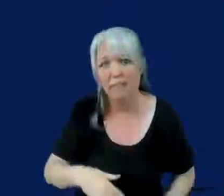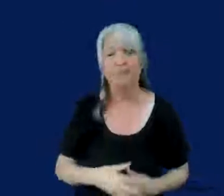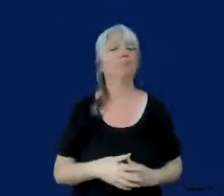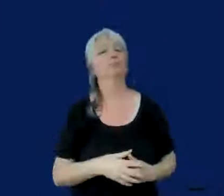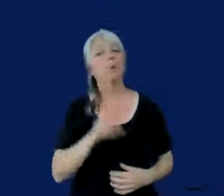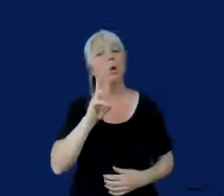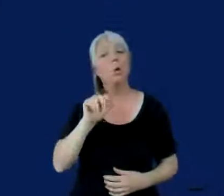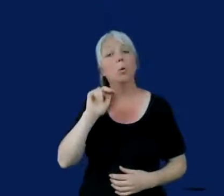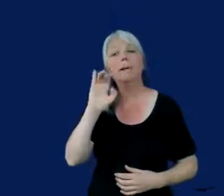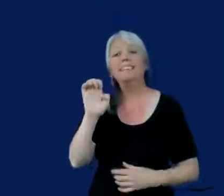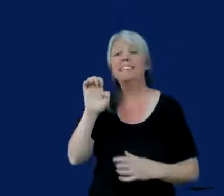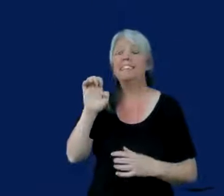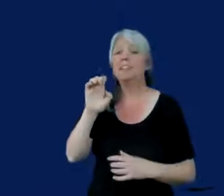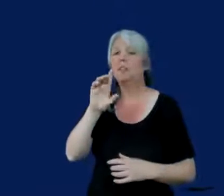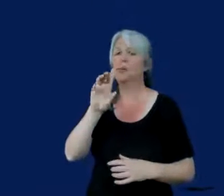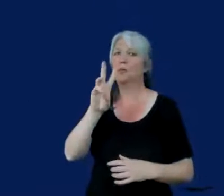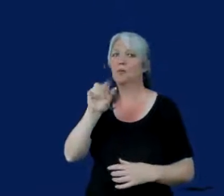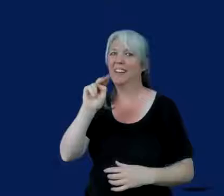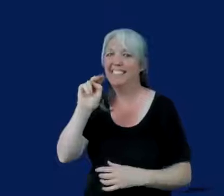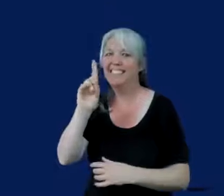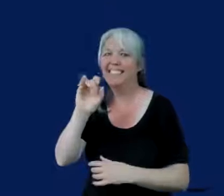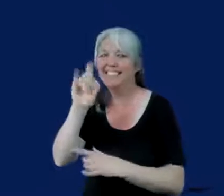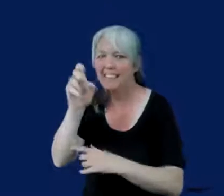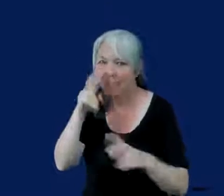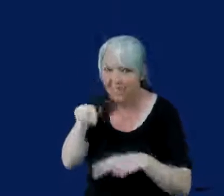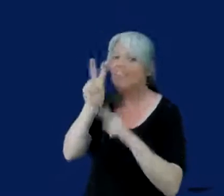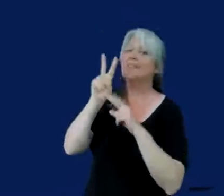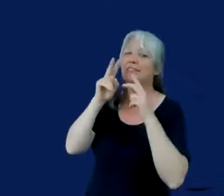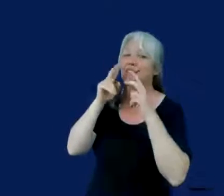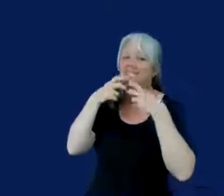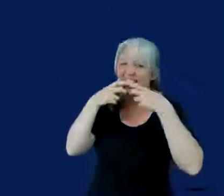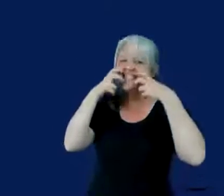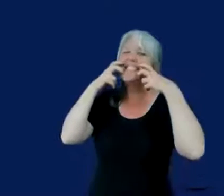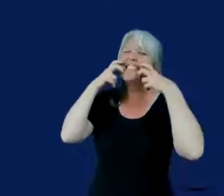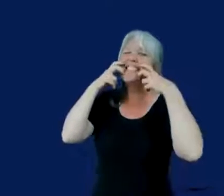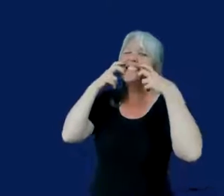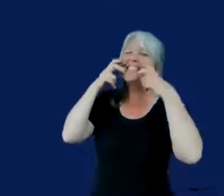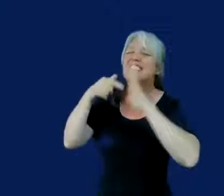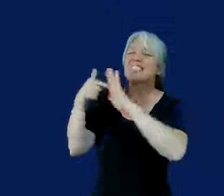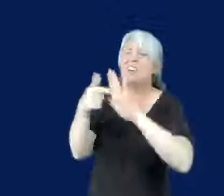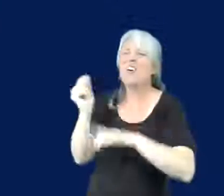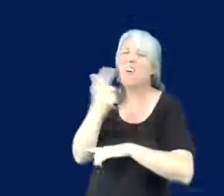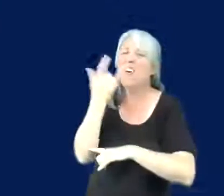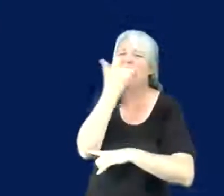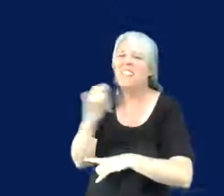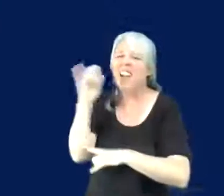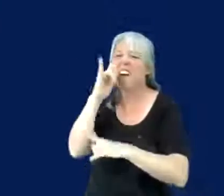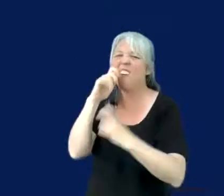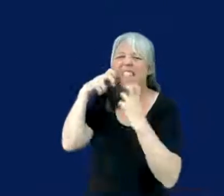Winn-Dixie looked up at the preacher. He pulled back his lips and showed the preacher all of his crooked yellow teeth and wagged